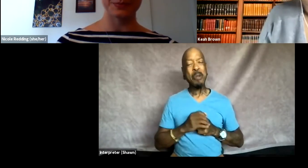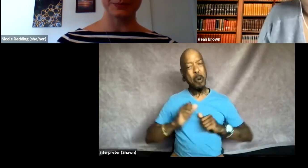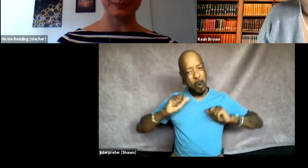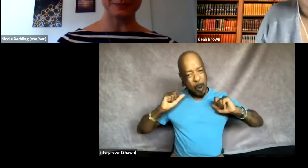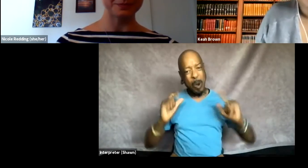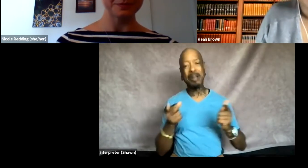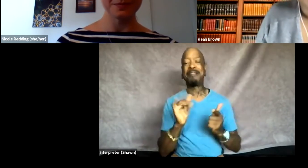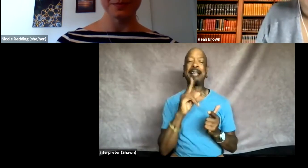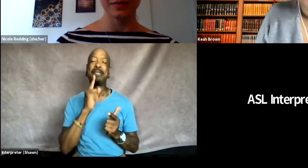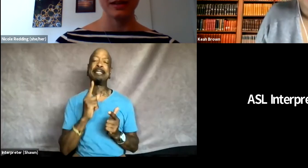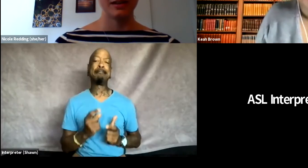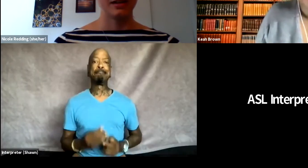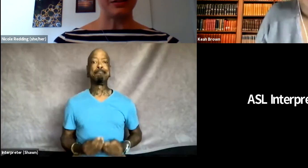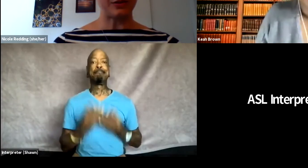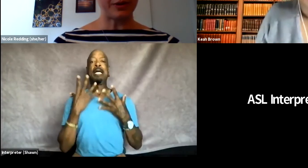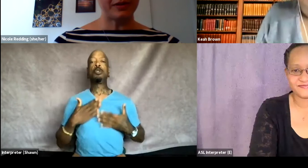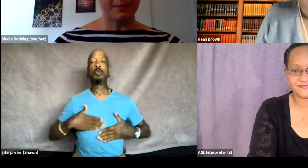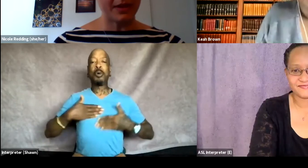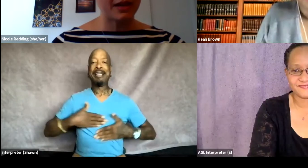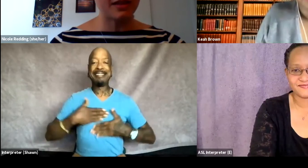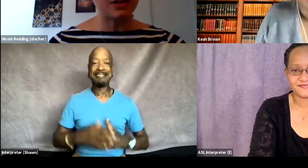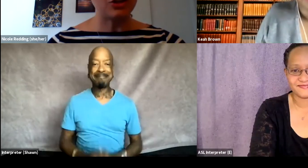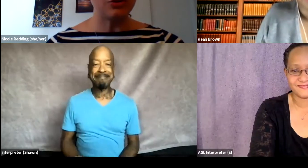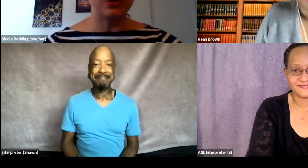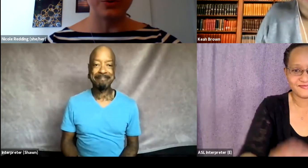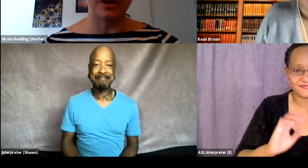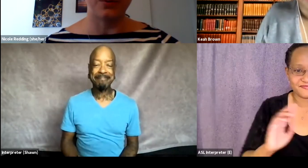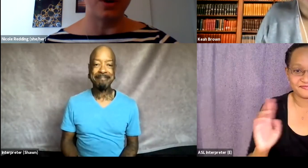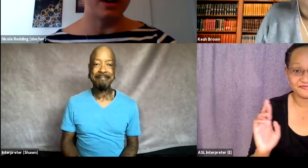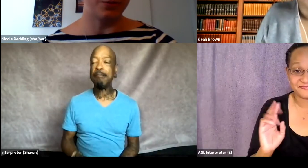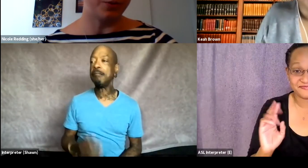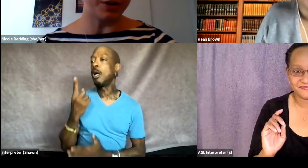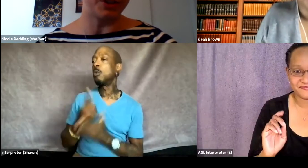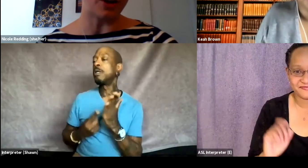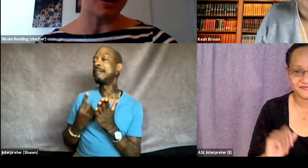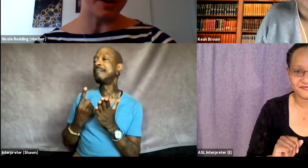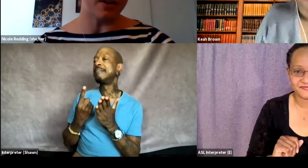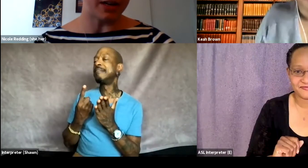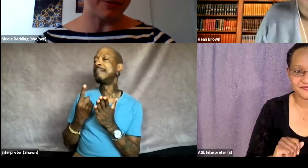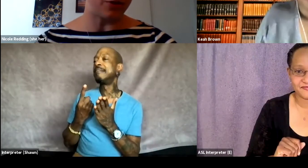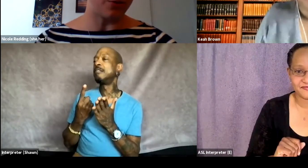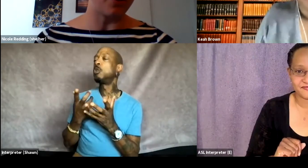Nicole Redding (she/her): So what's something that you want, we want to talk about if you